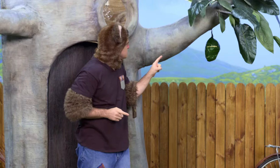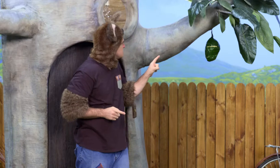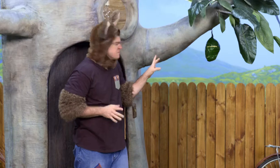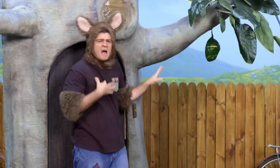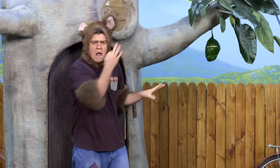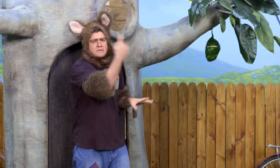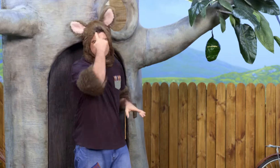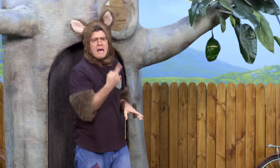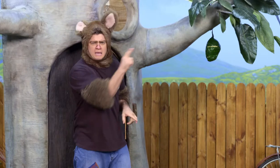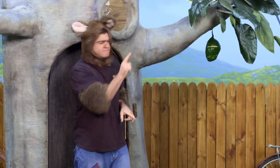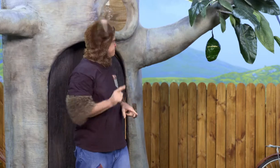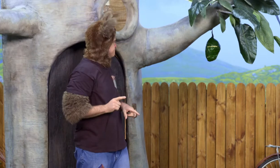Hmm. I'll ask Sally. She'll know.